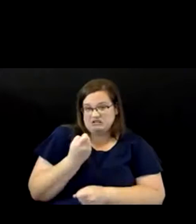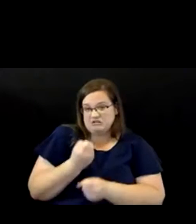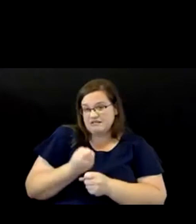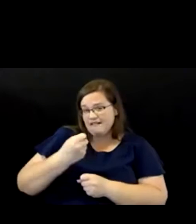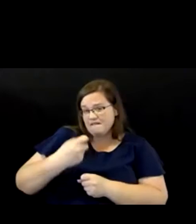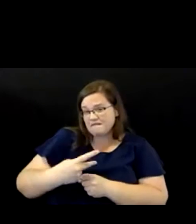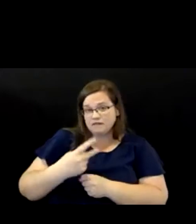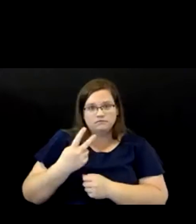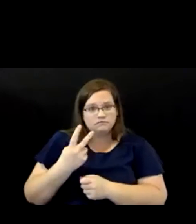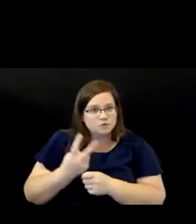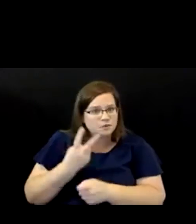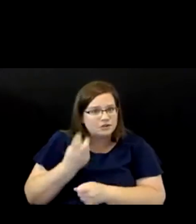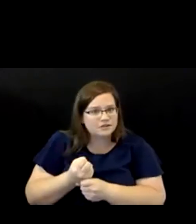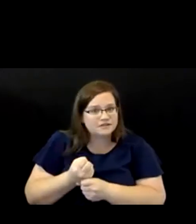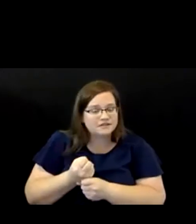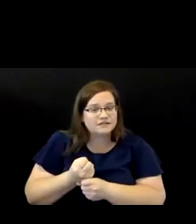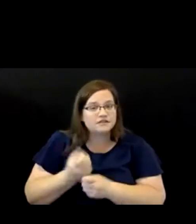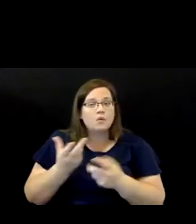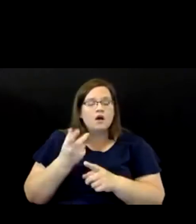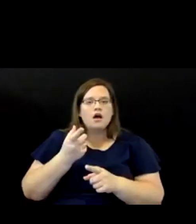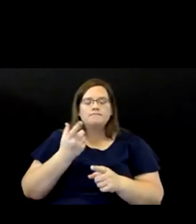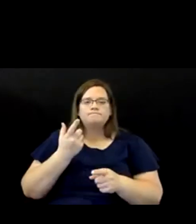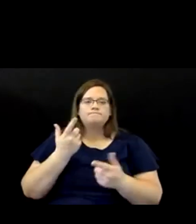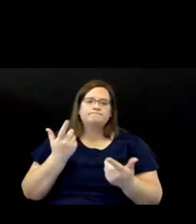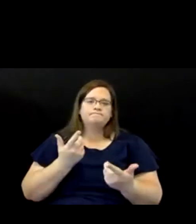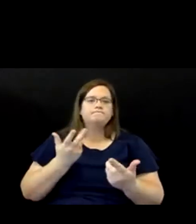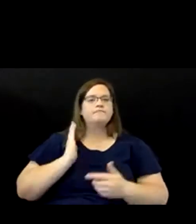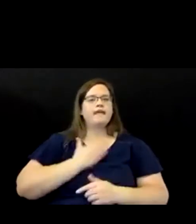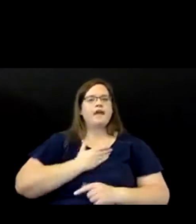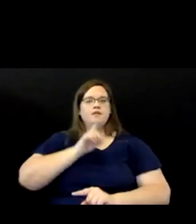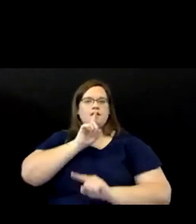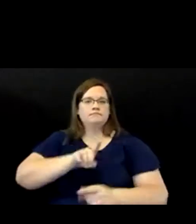. And that's the reaction -- that's our response to the COVID pandemic